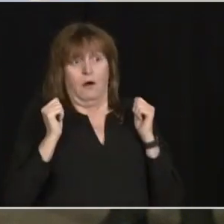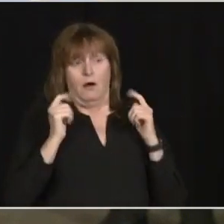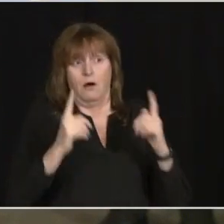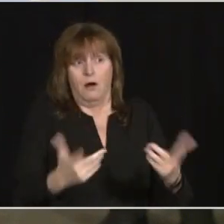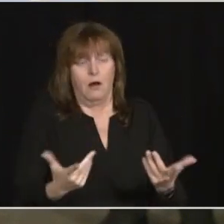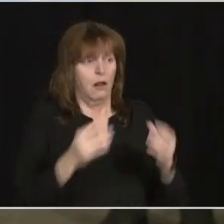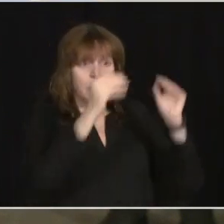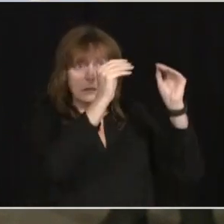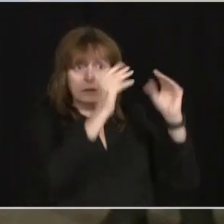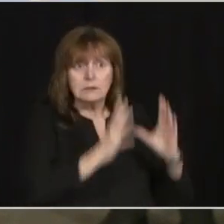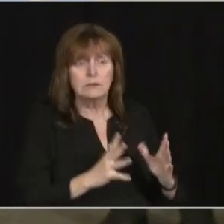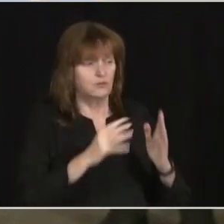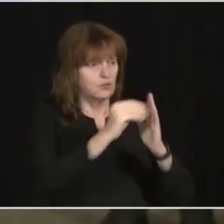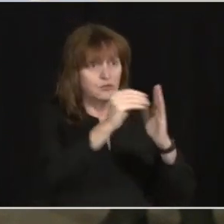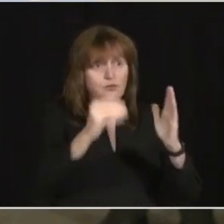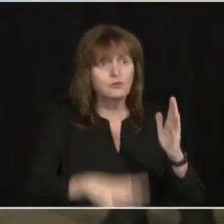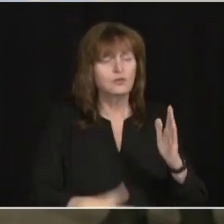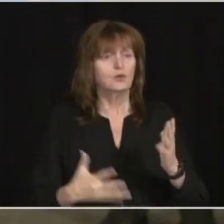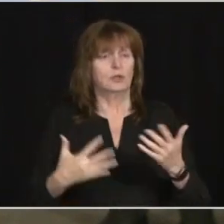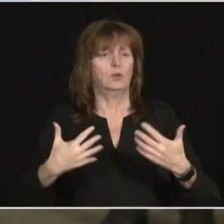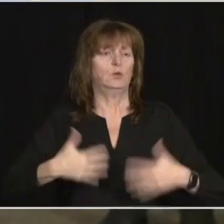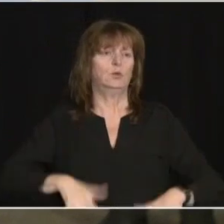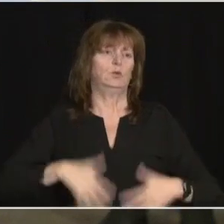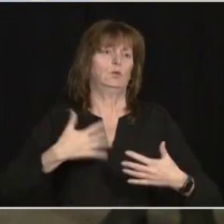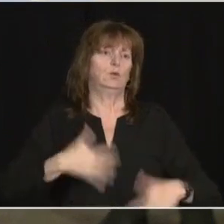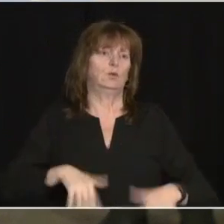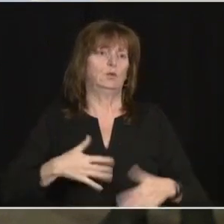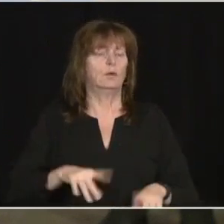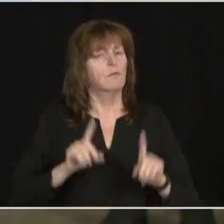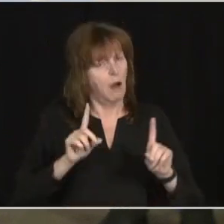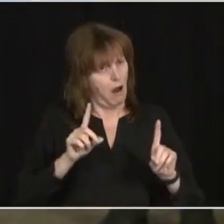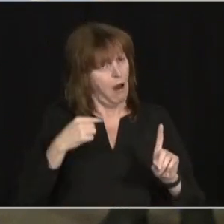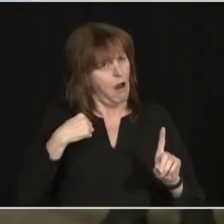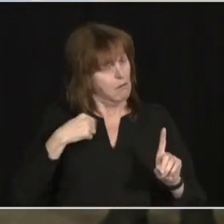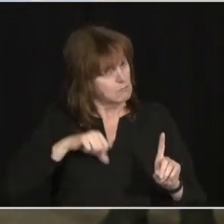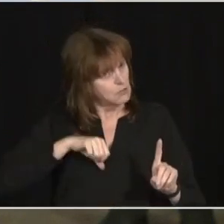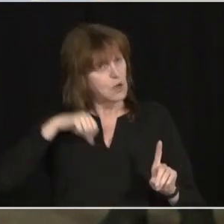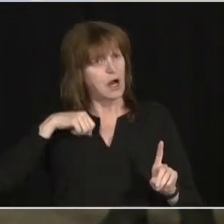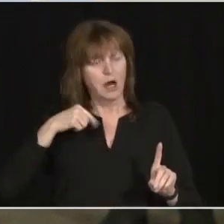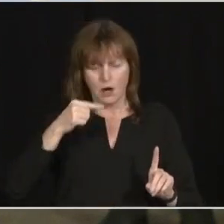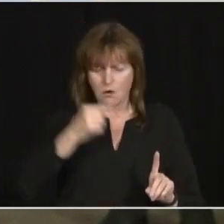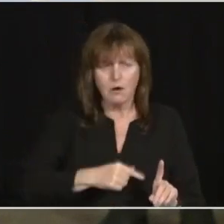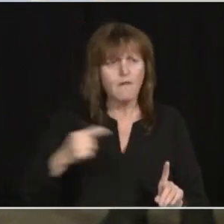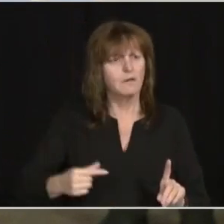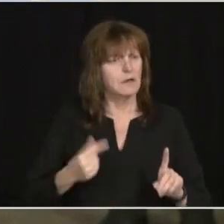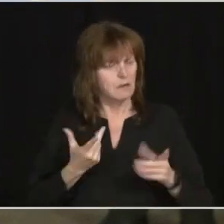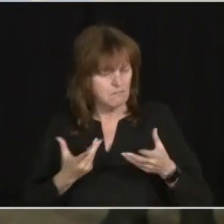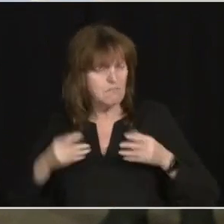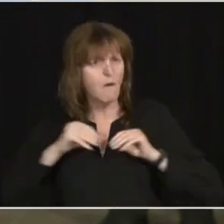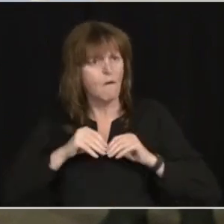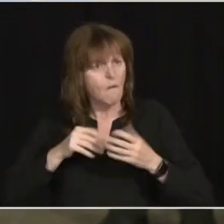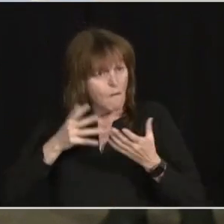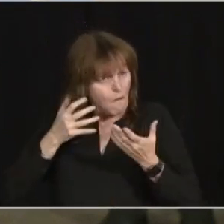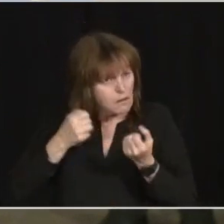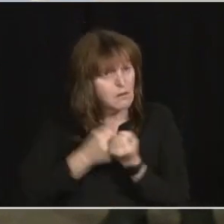It's why I'm proud that the government has taken another step forward to build up the learn at home program.